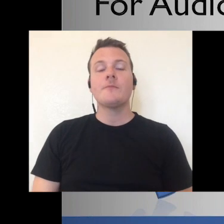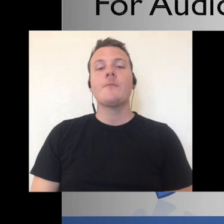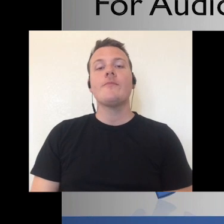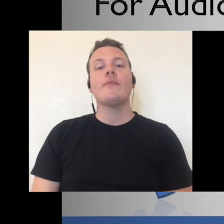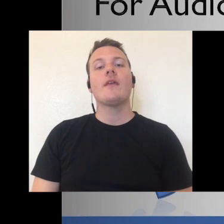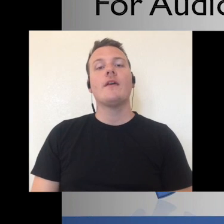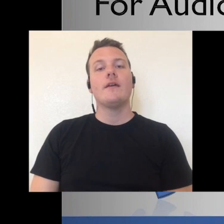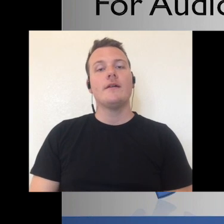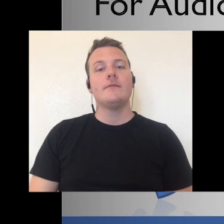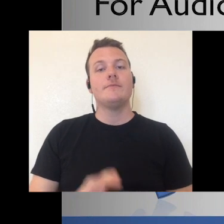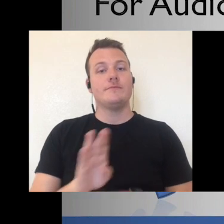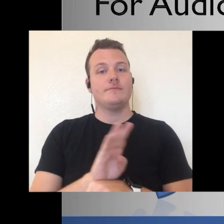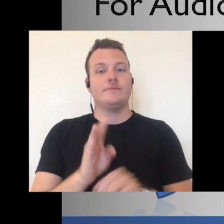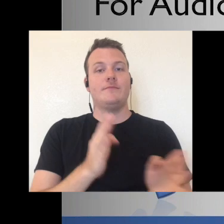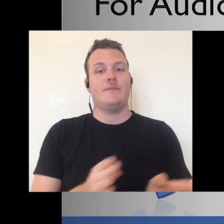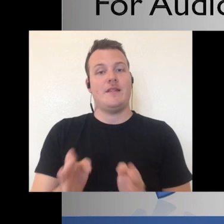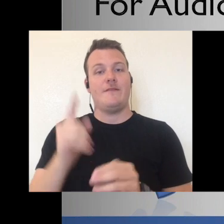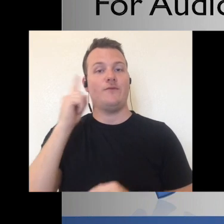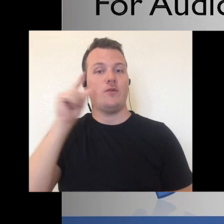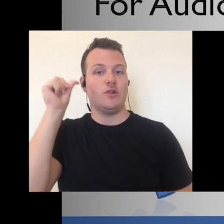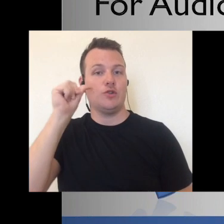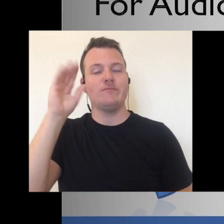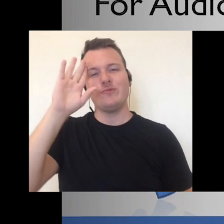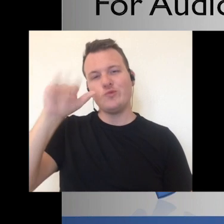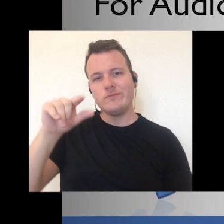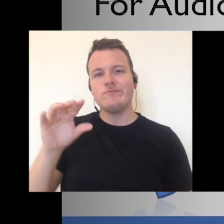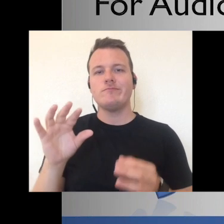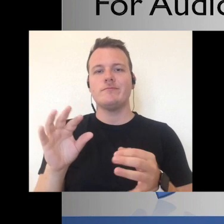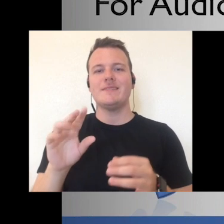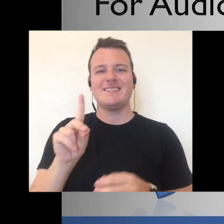business planning for audiologists, and I know that it was budgeting and part as-